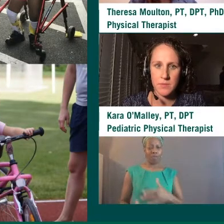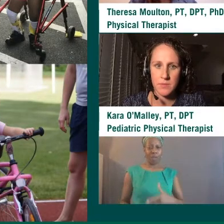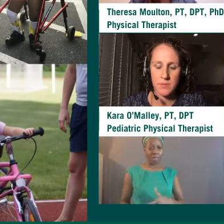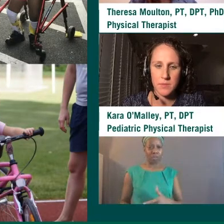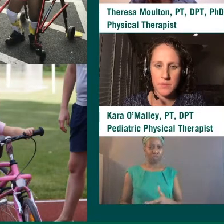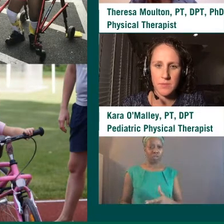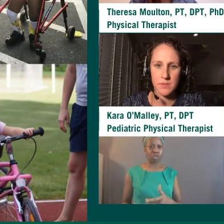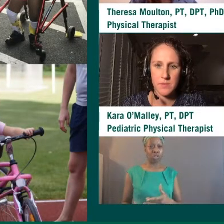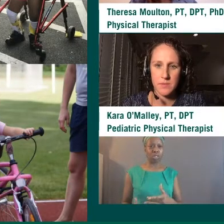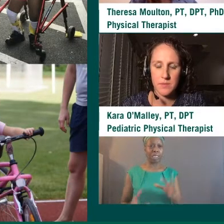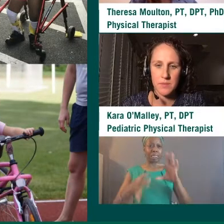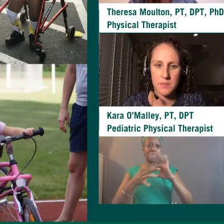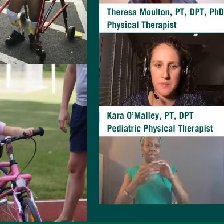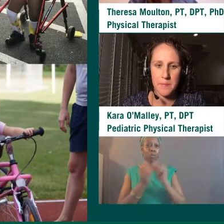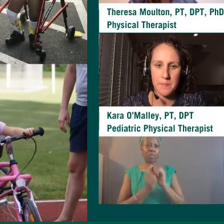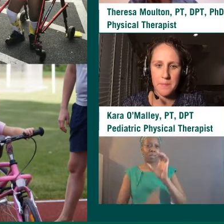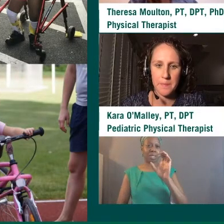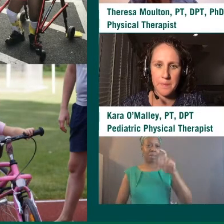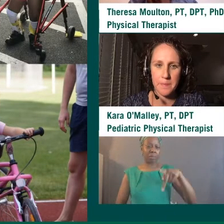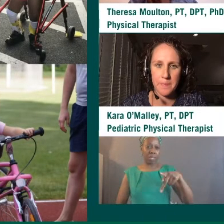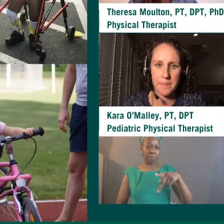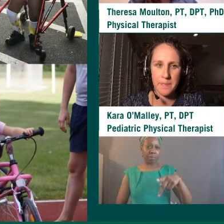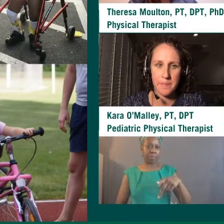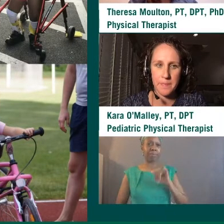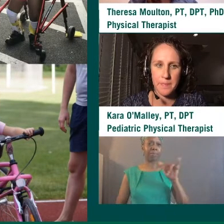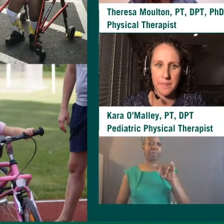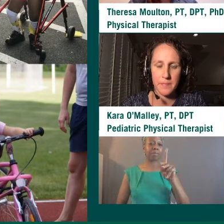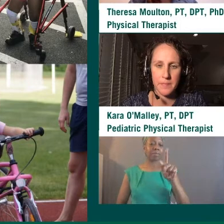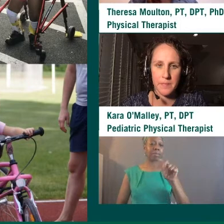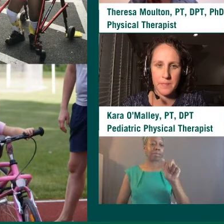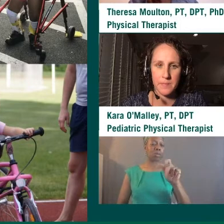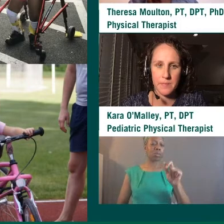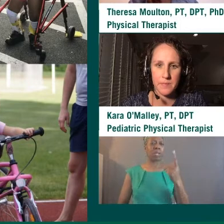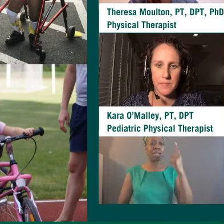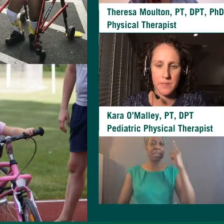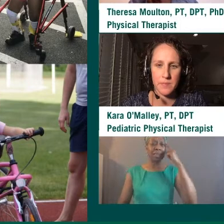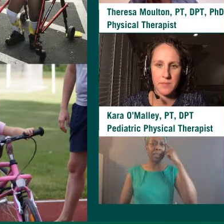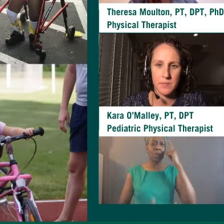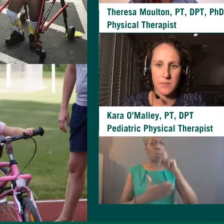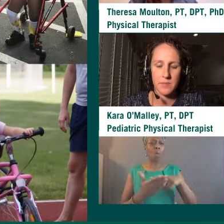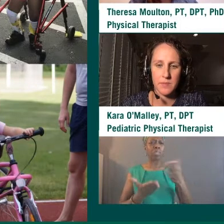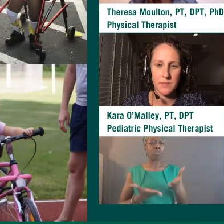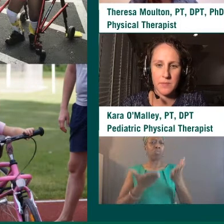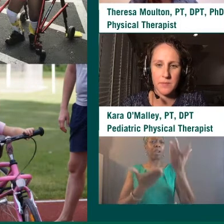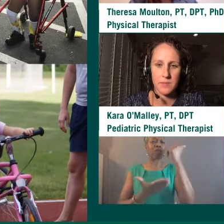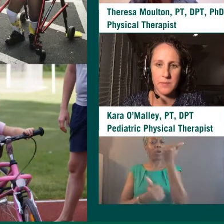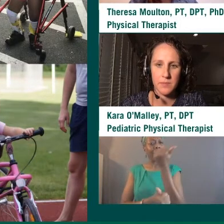We start by thinking about what is recommended for any kids. And so, as you may be aware